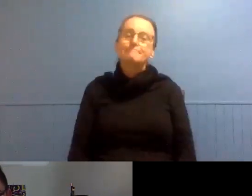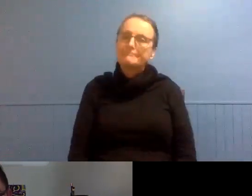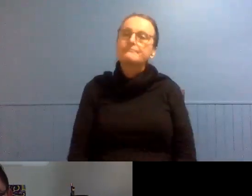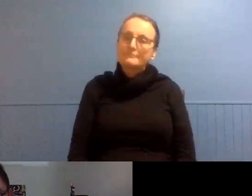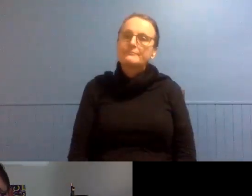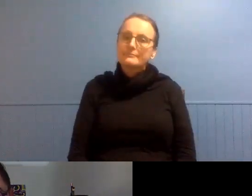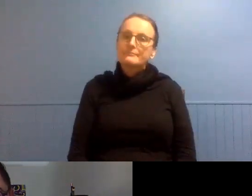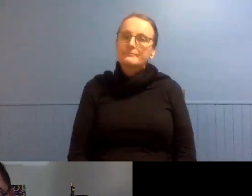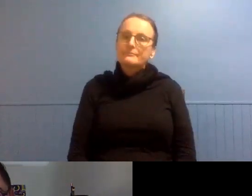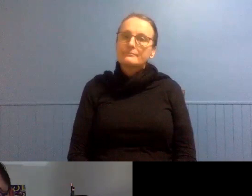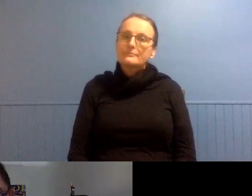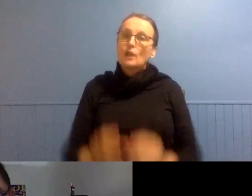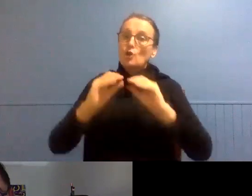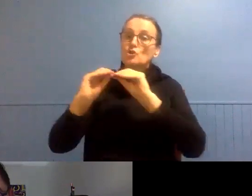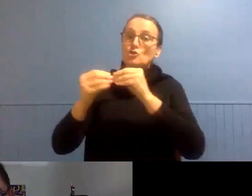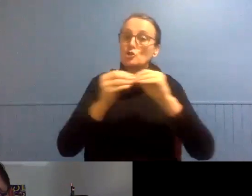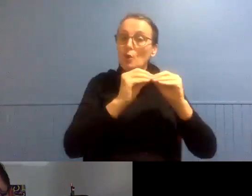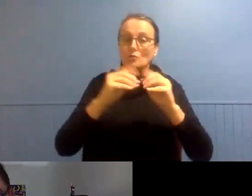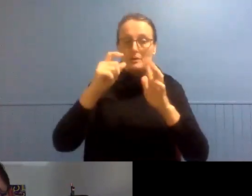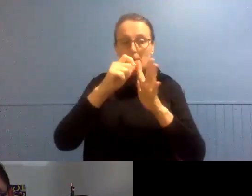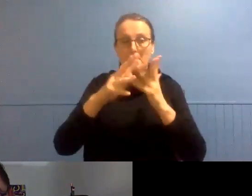is the foundational work.